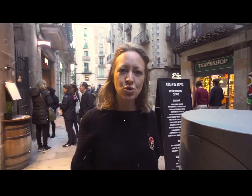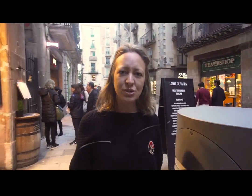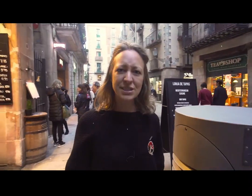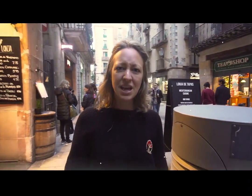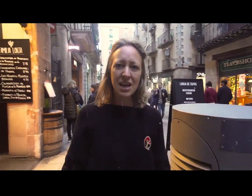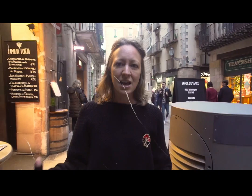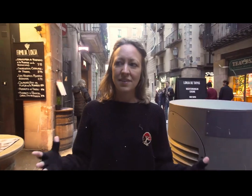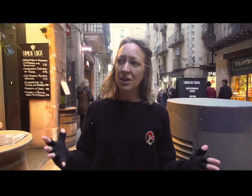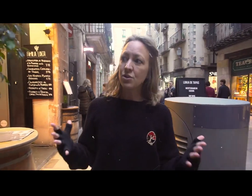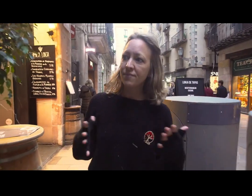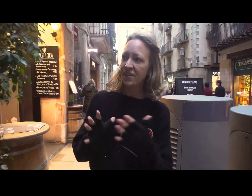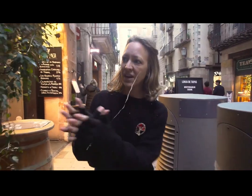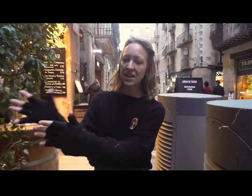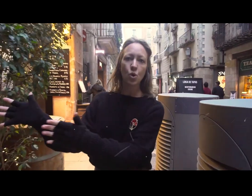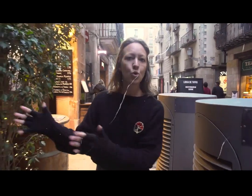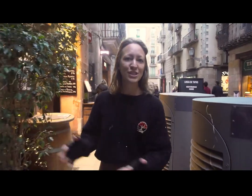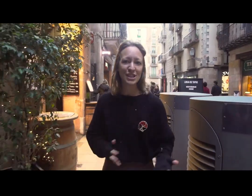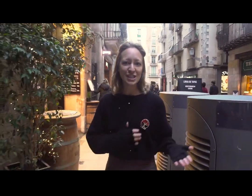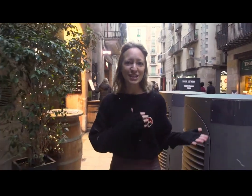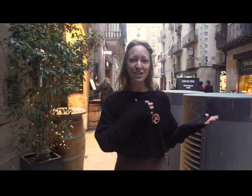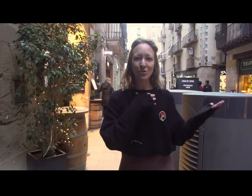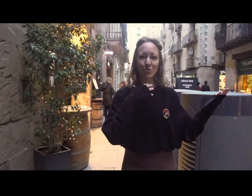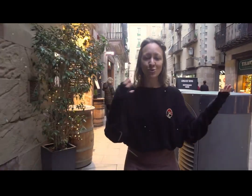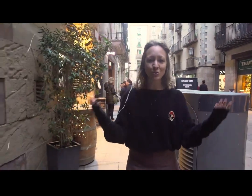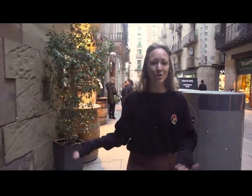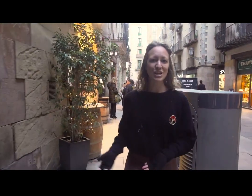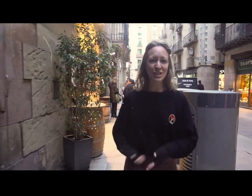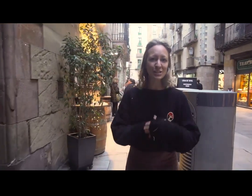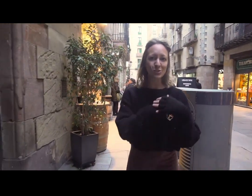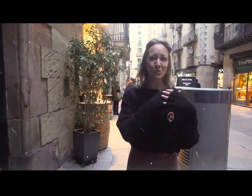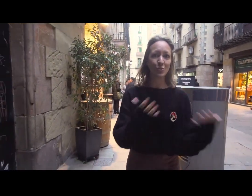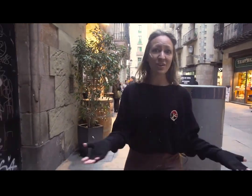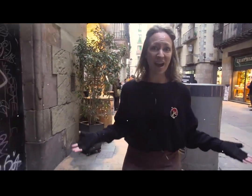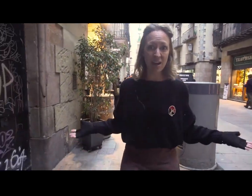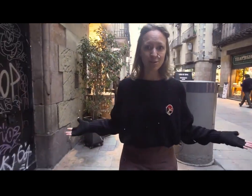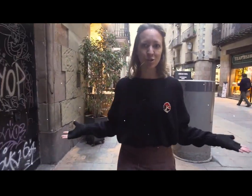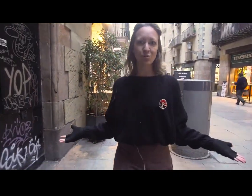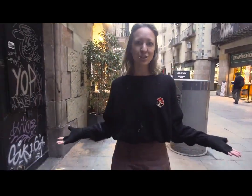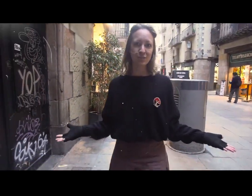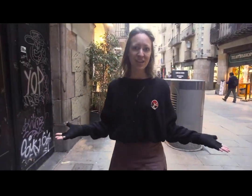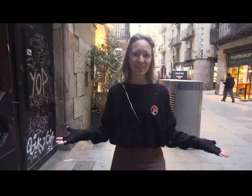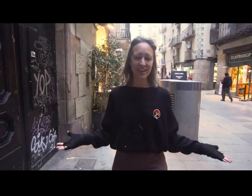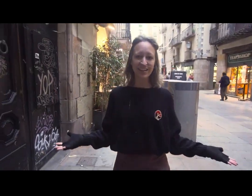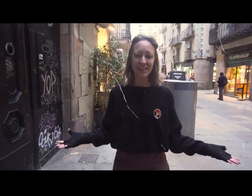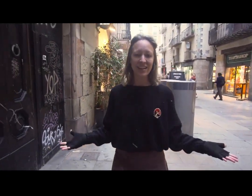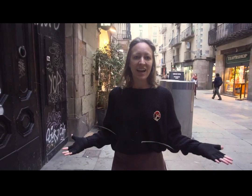doors to fit in horses, donkeys.. or any other animals!